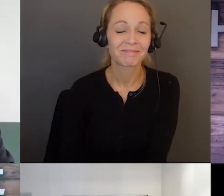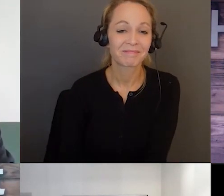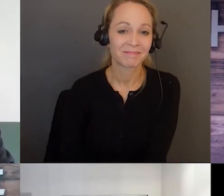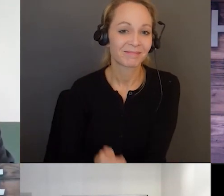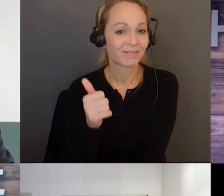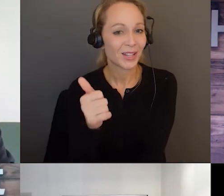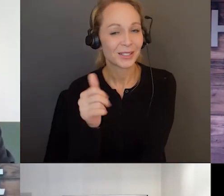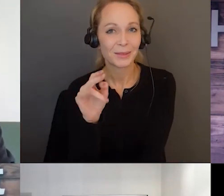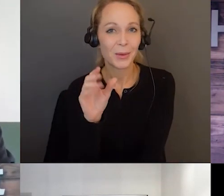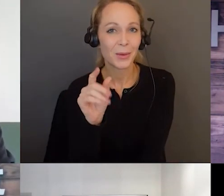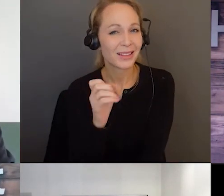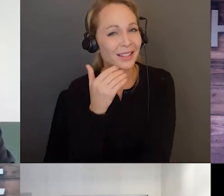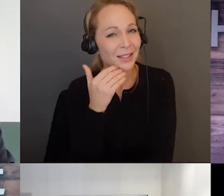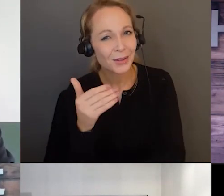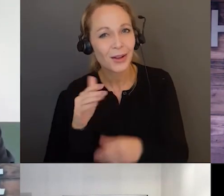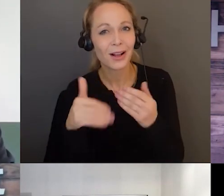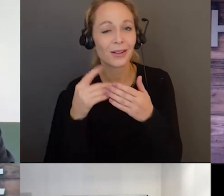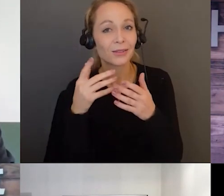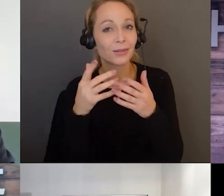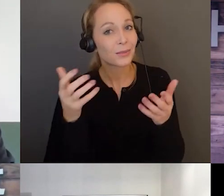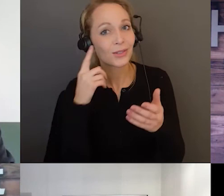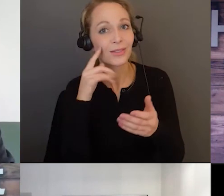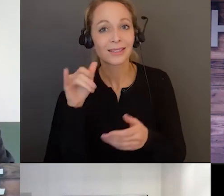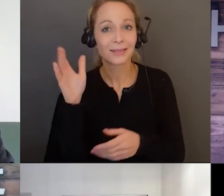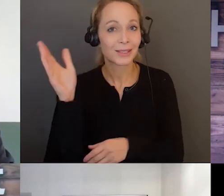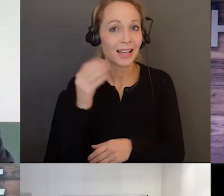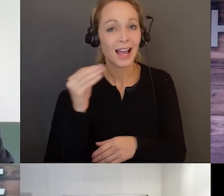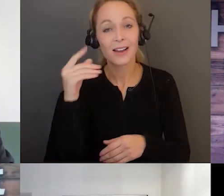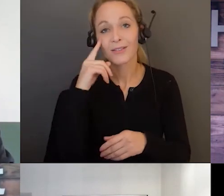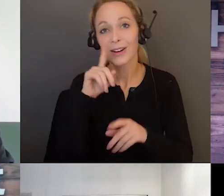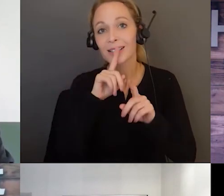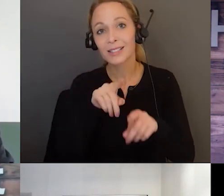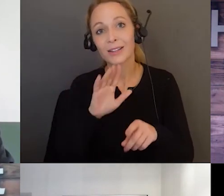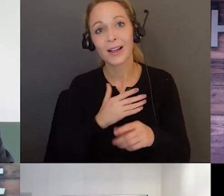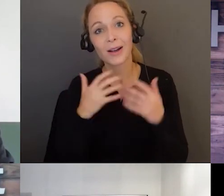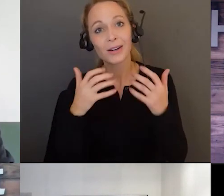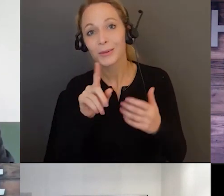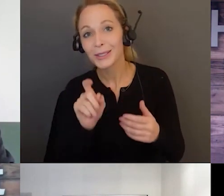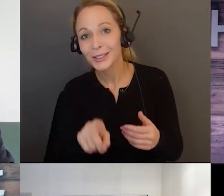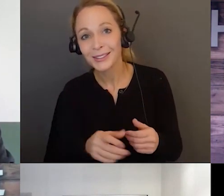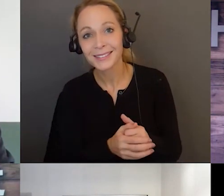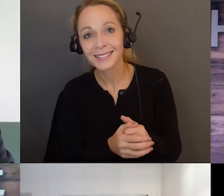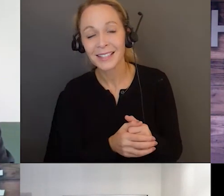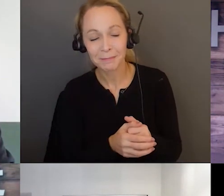THANK YOU ALL SO MUCH FOR THE PRESENTATION AND FOR ANSWERING OUR AUDIENCE QUESTIONS.